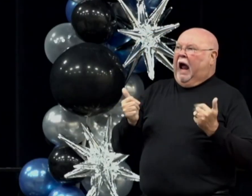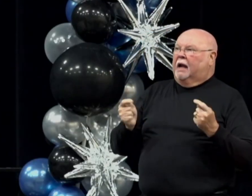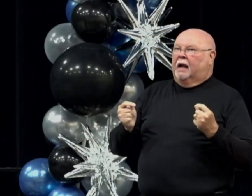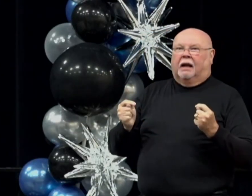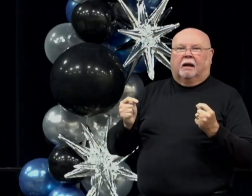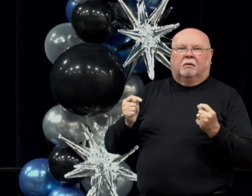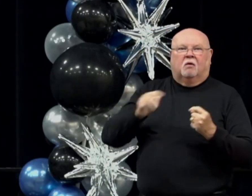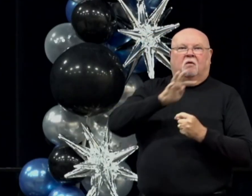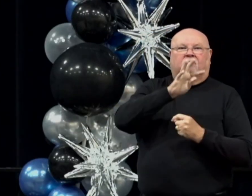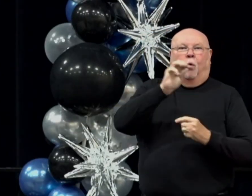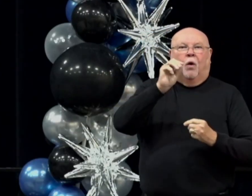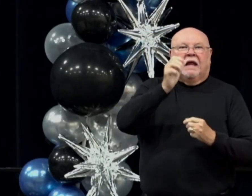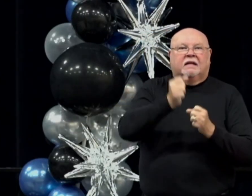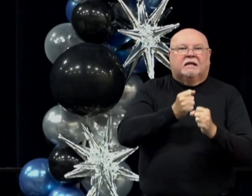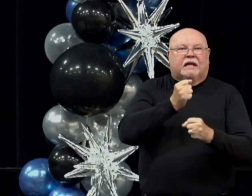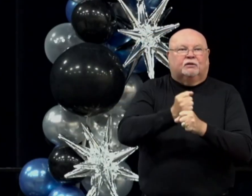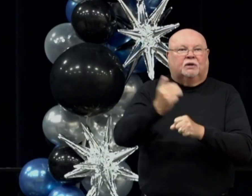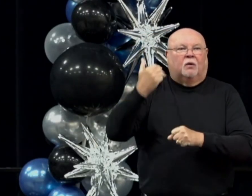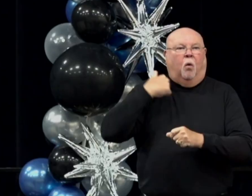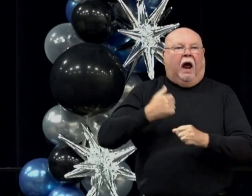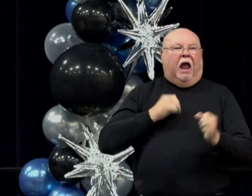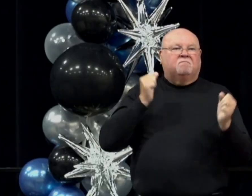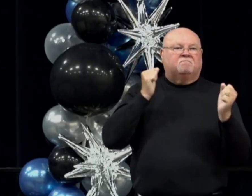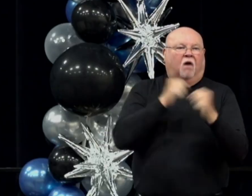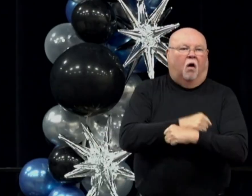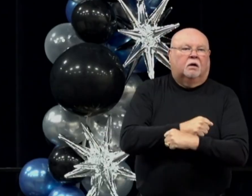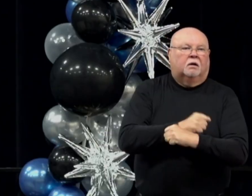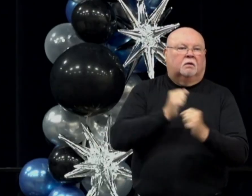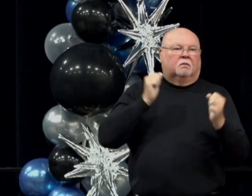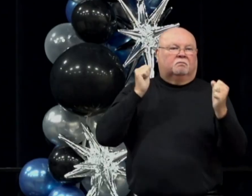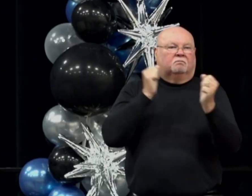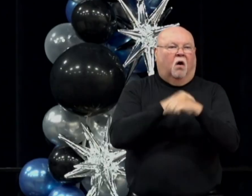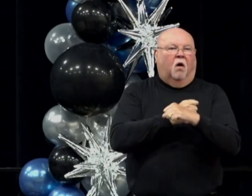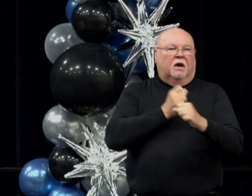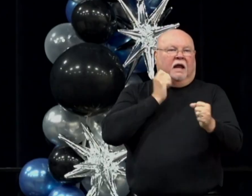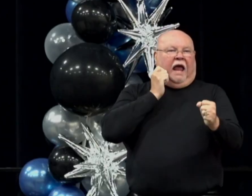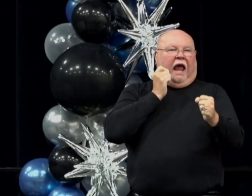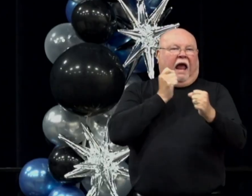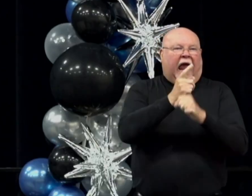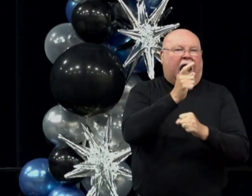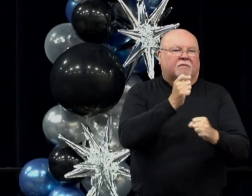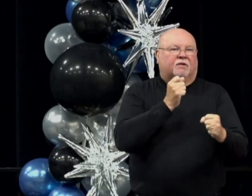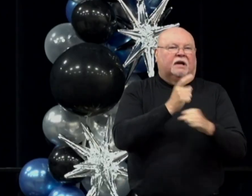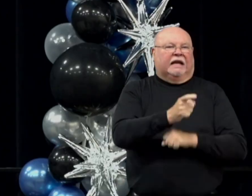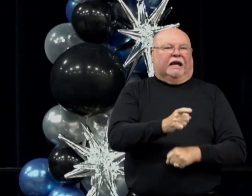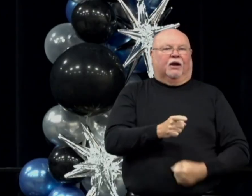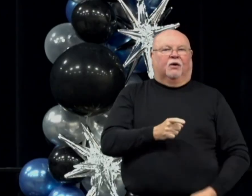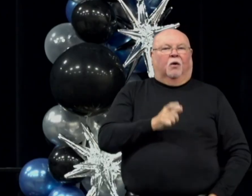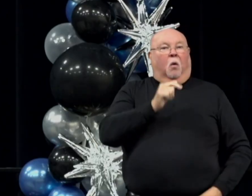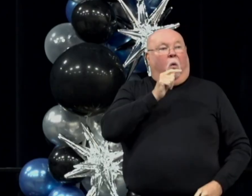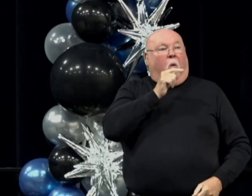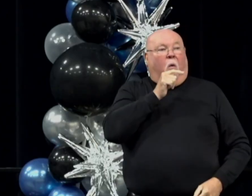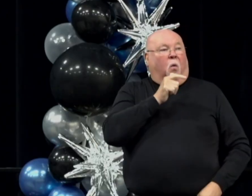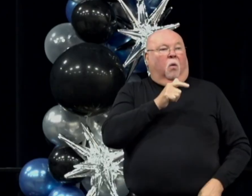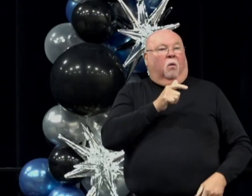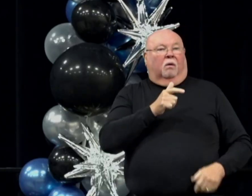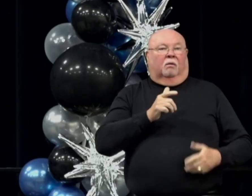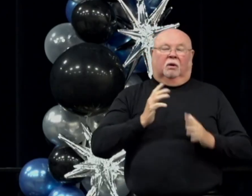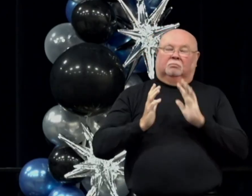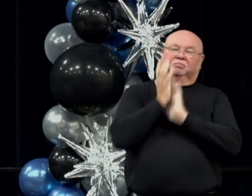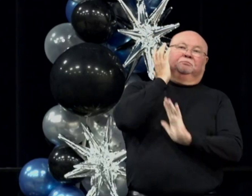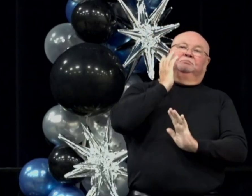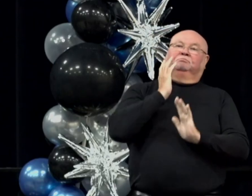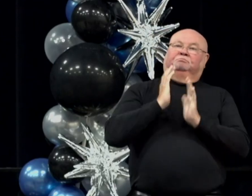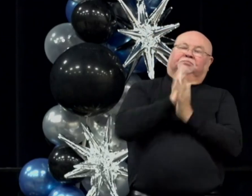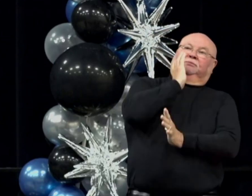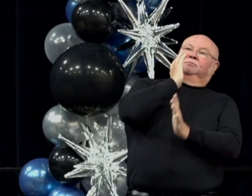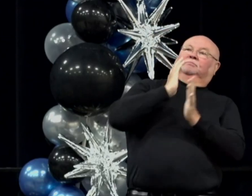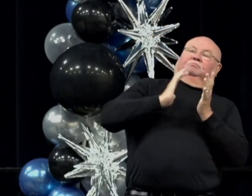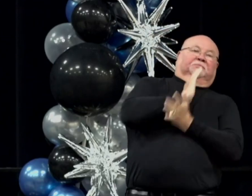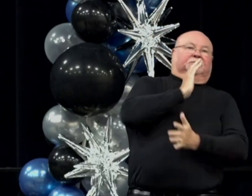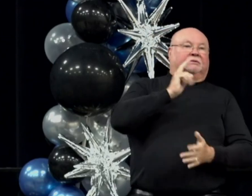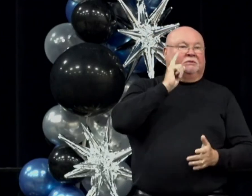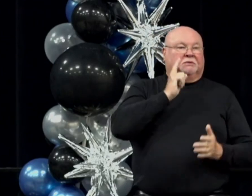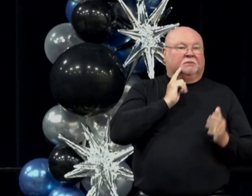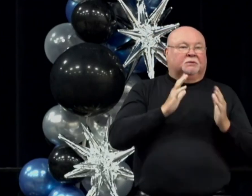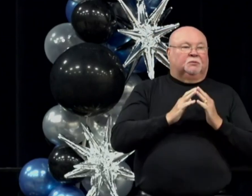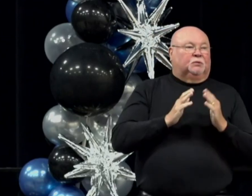“What?" Forty years ago, I fought tooth and nail every year and insurance companies were the ones